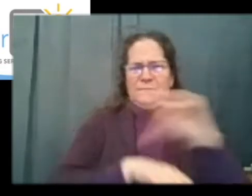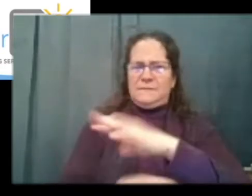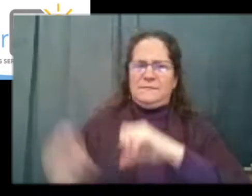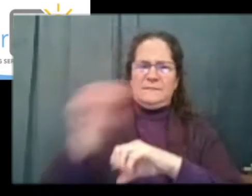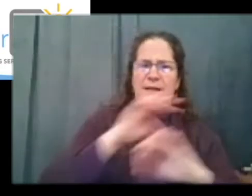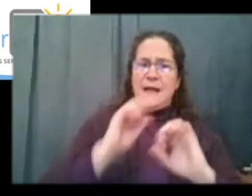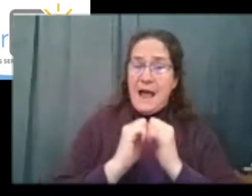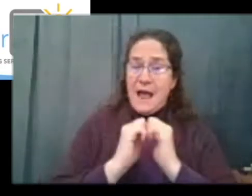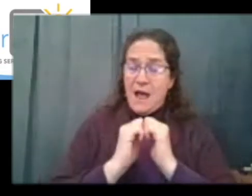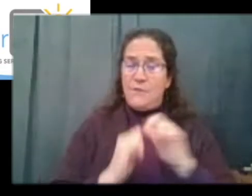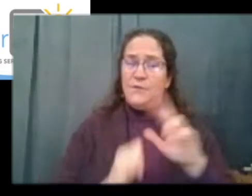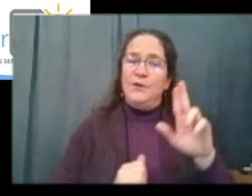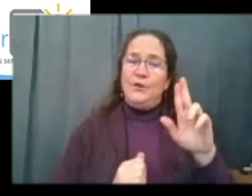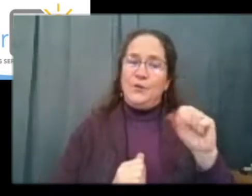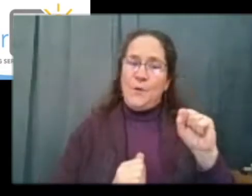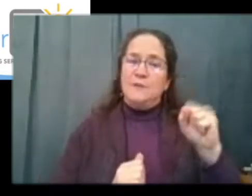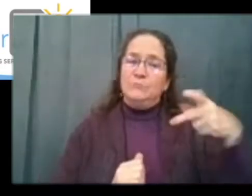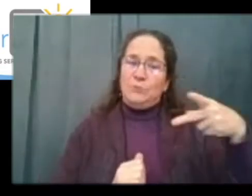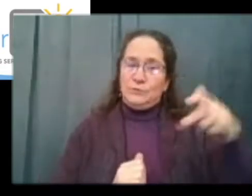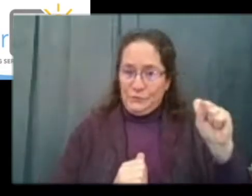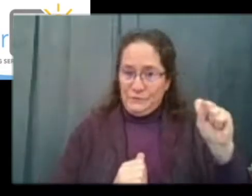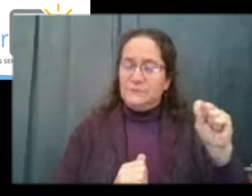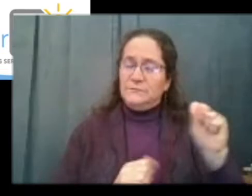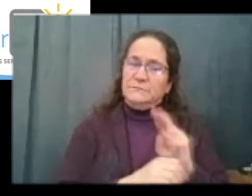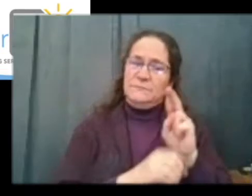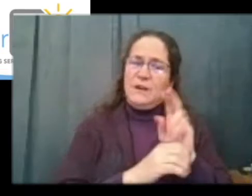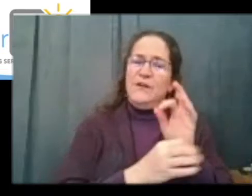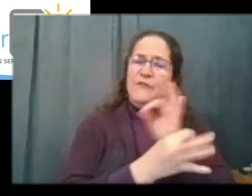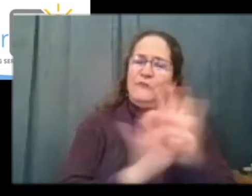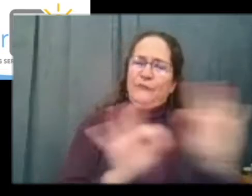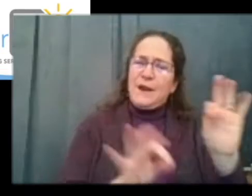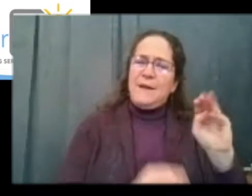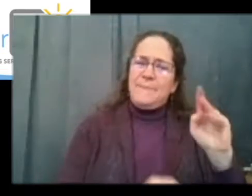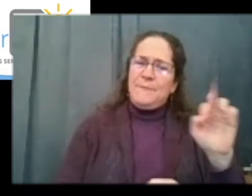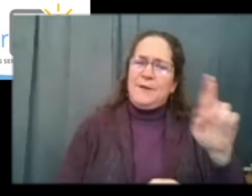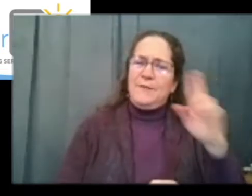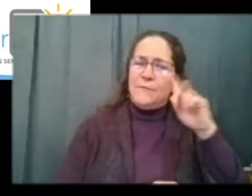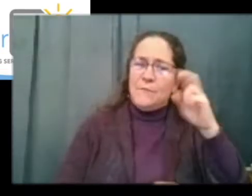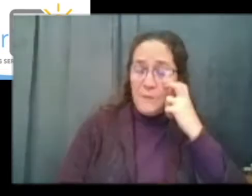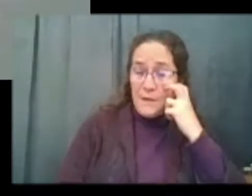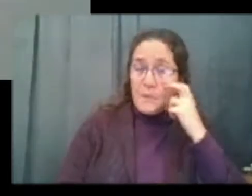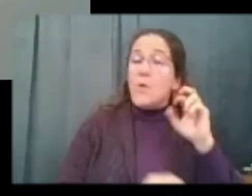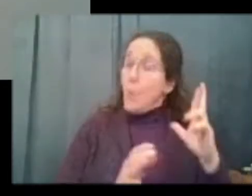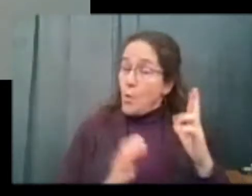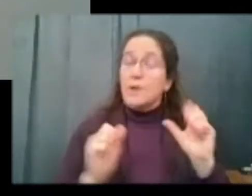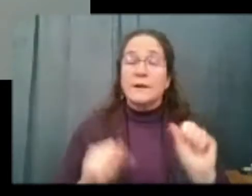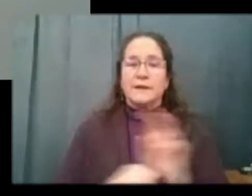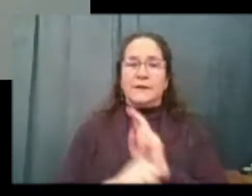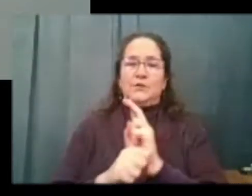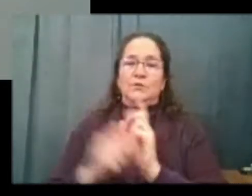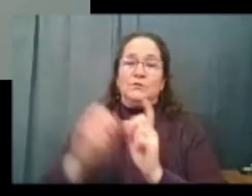with the free matter for the blind or utilizing some technology so you can take a screenshot